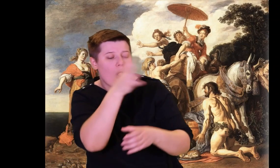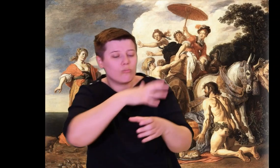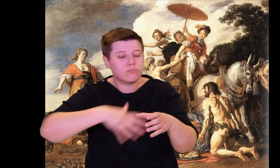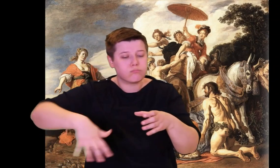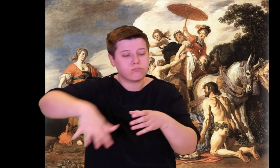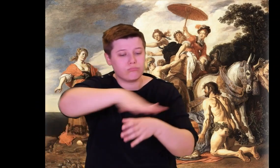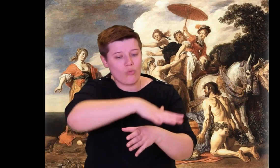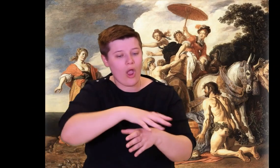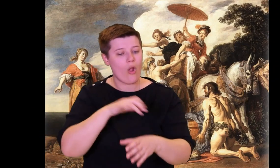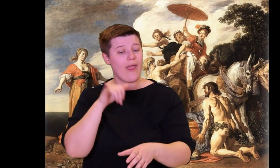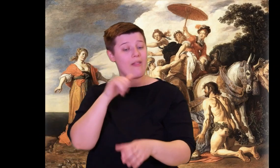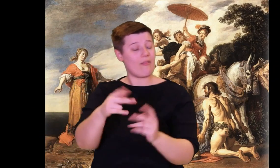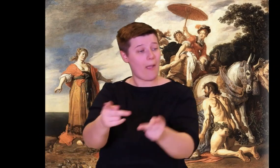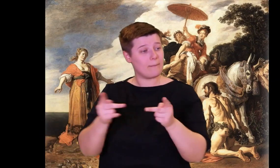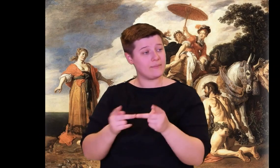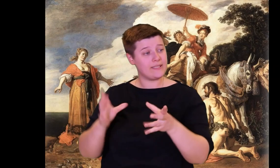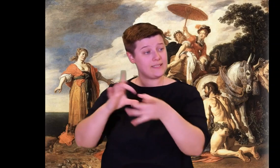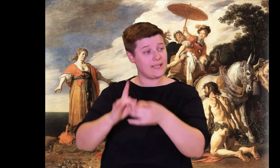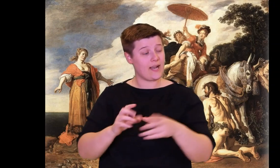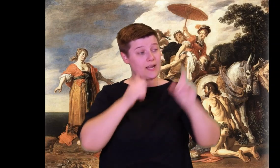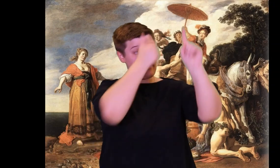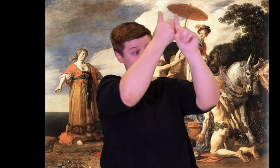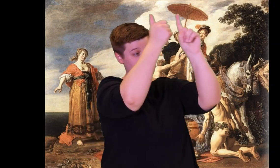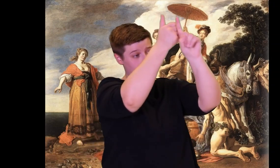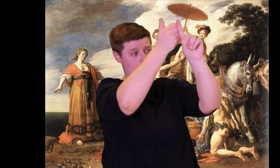although she has so many noble suitors.’